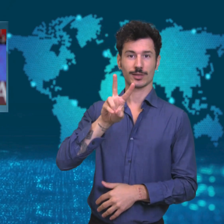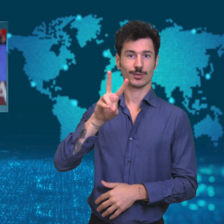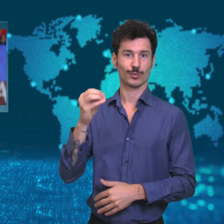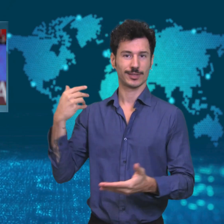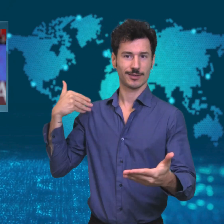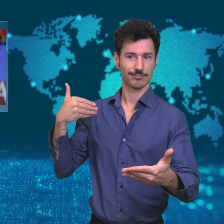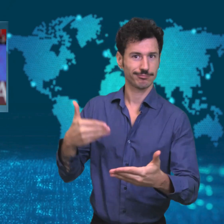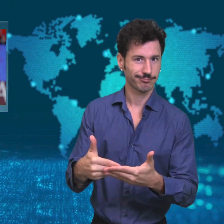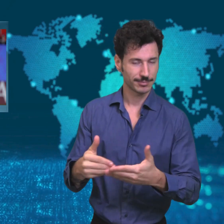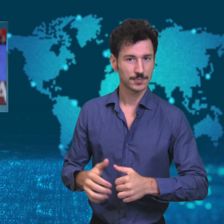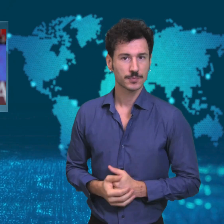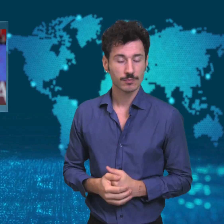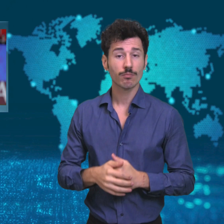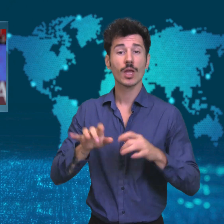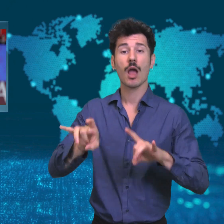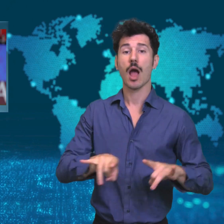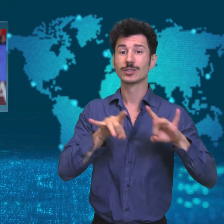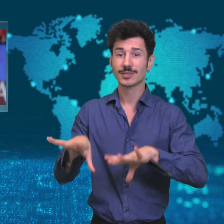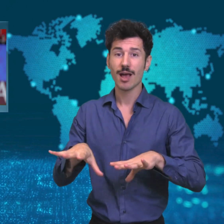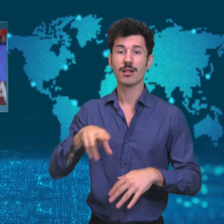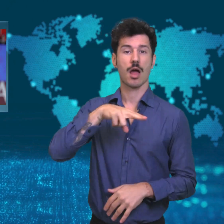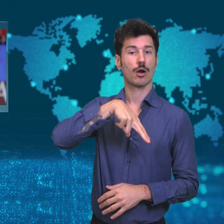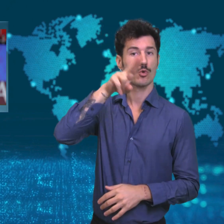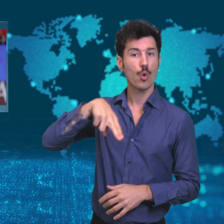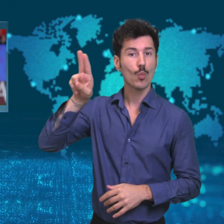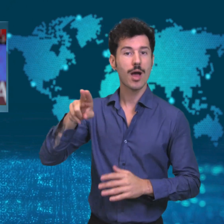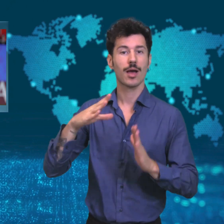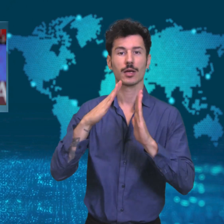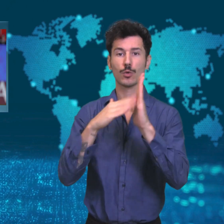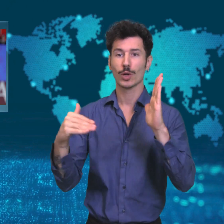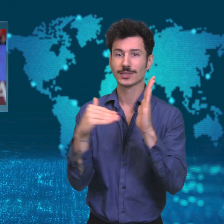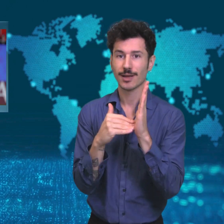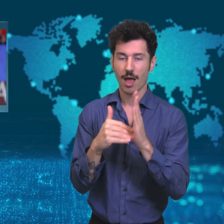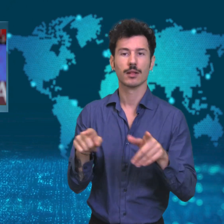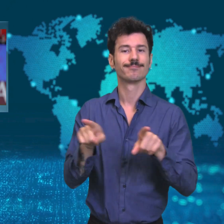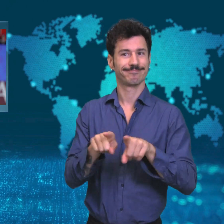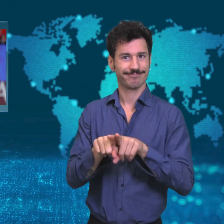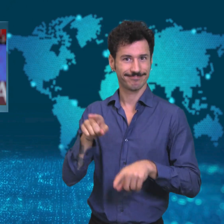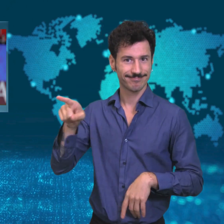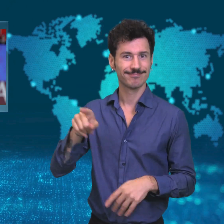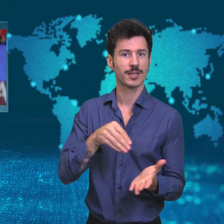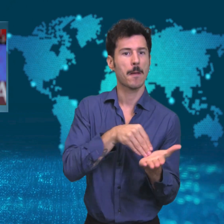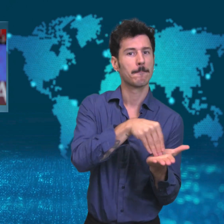Australia, Norway, and New Zealand pay their